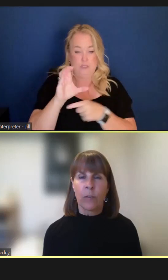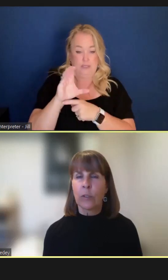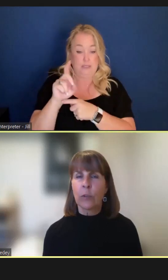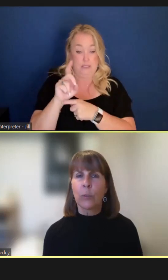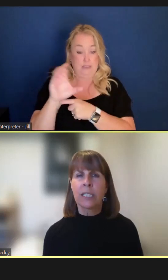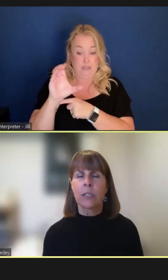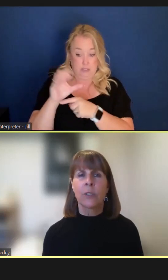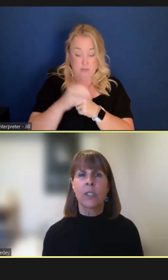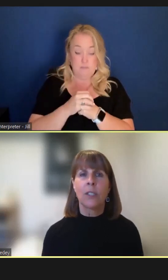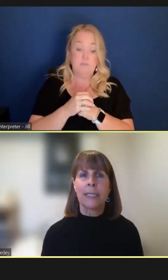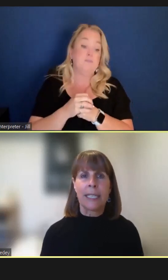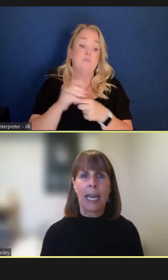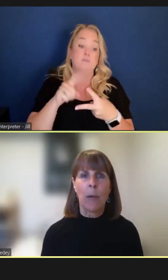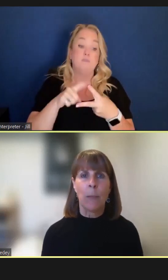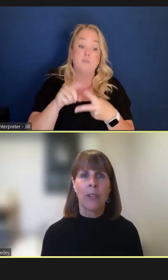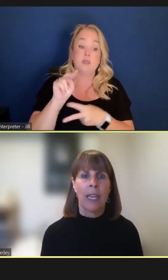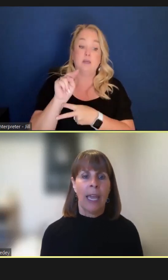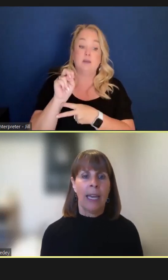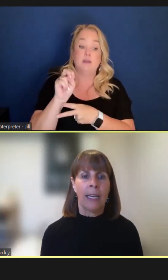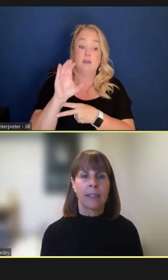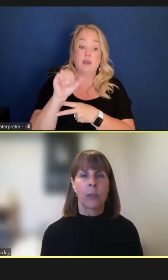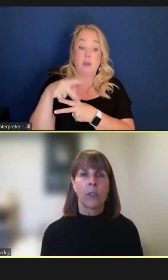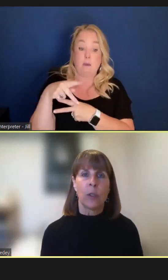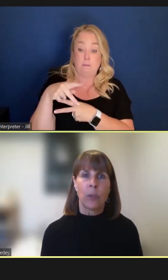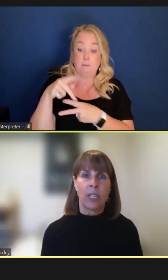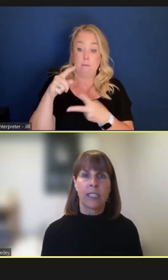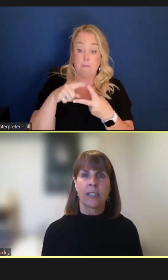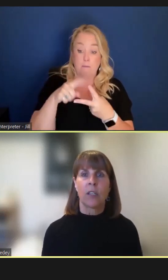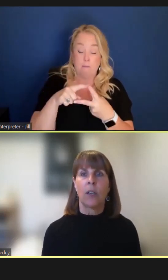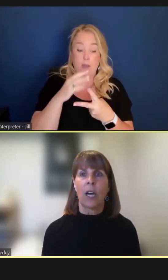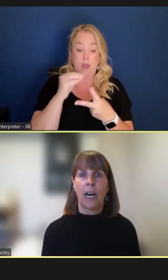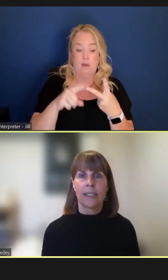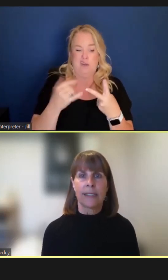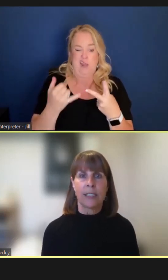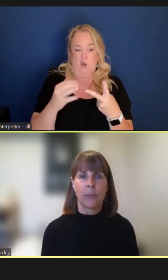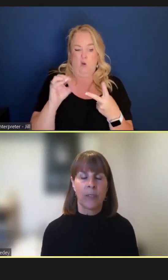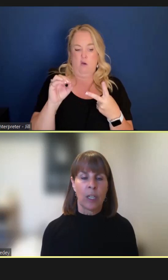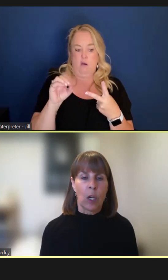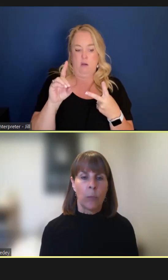first project was called knap and the current project is called Odyssey both